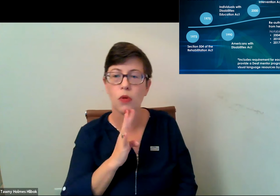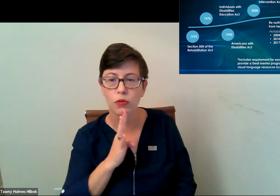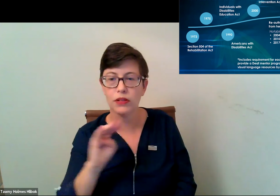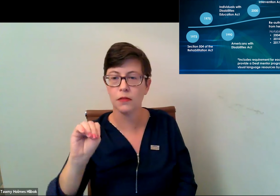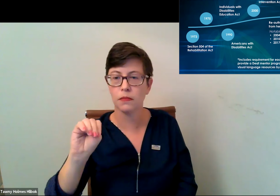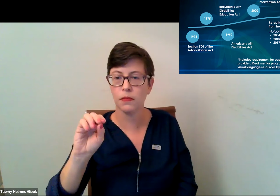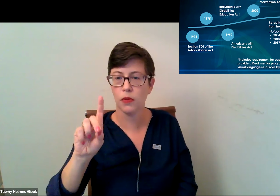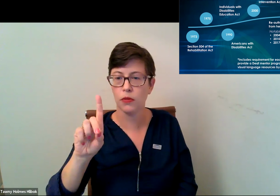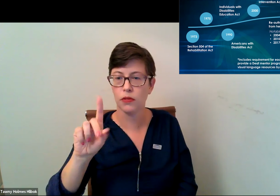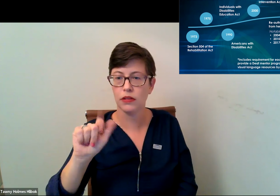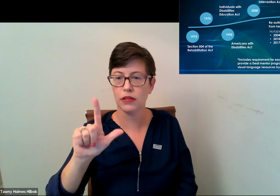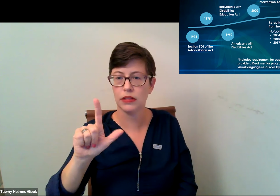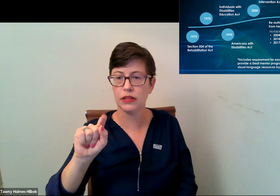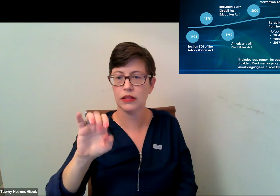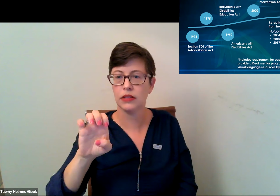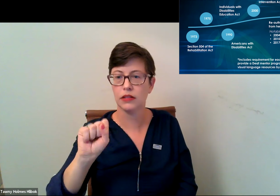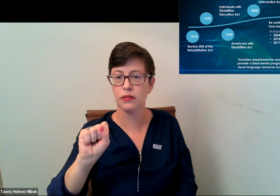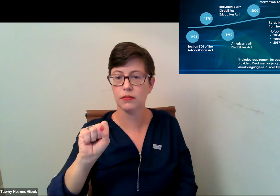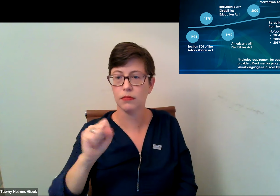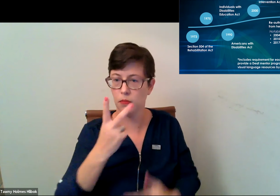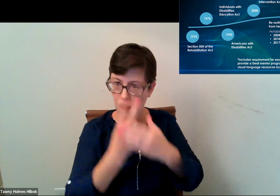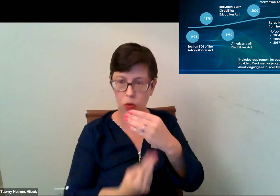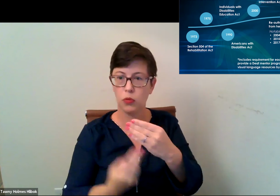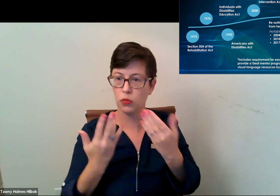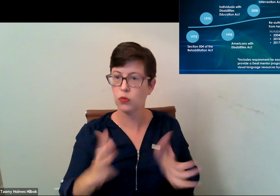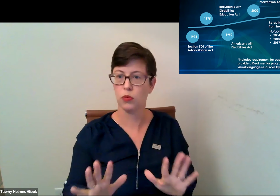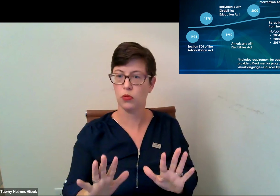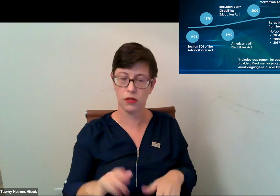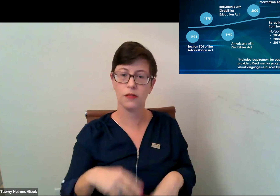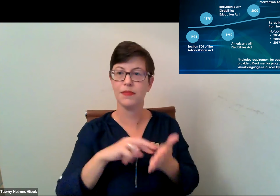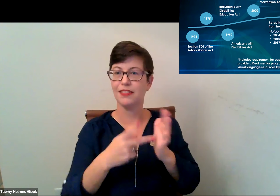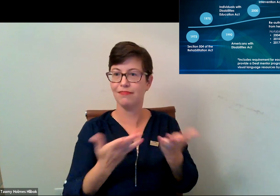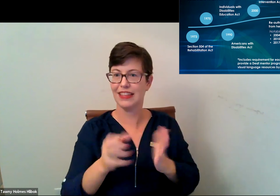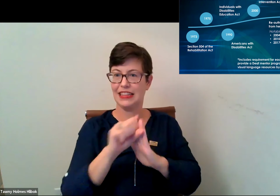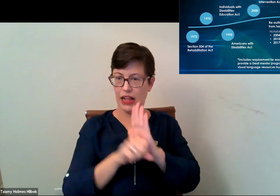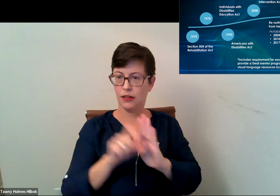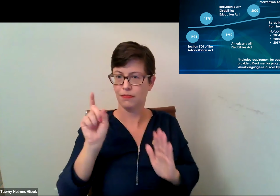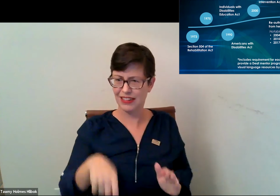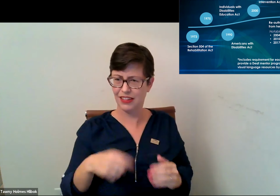Both visual and in spoken modalities.